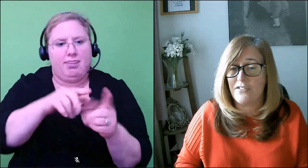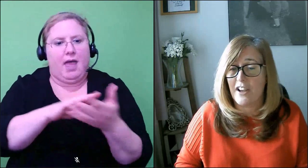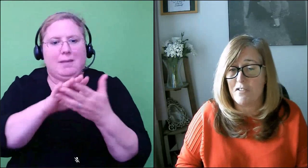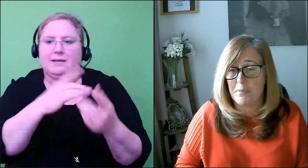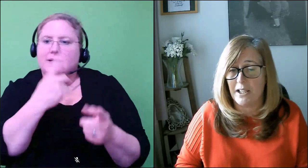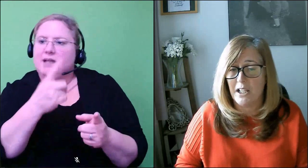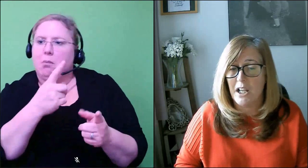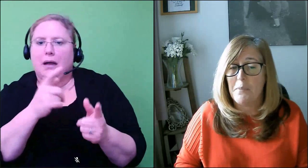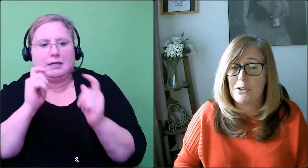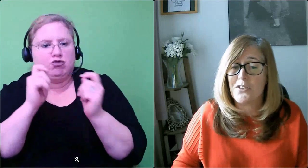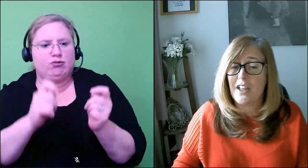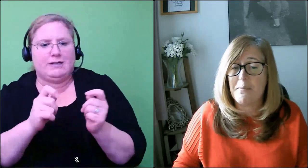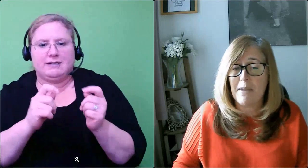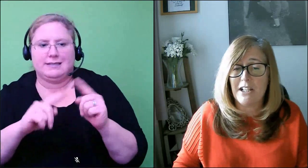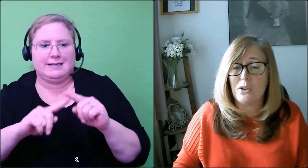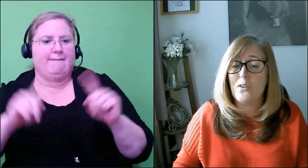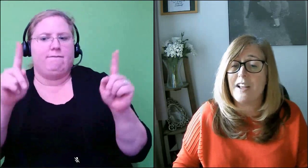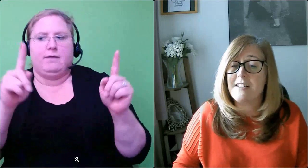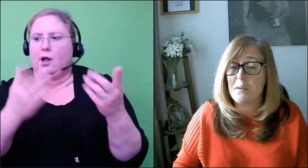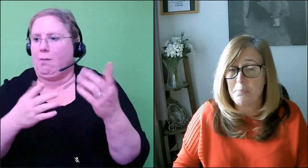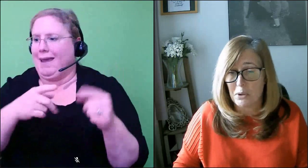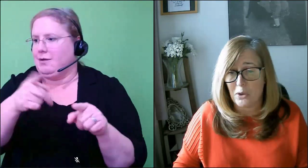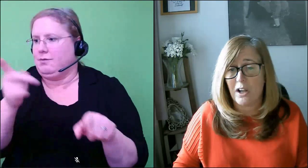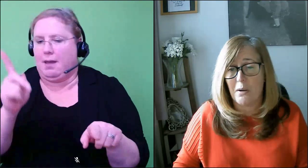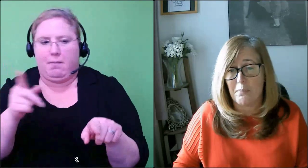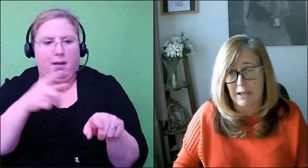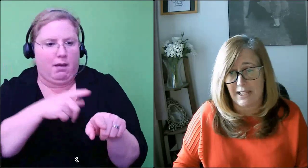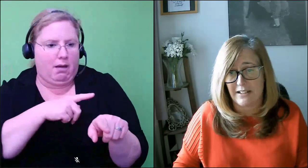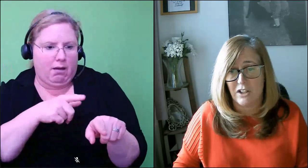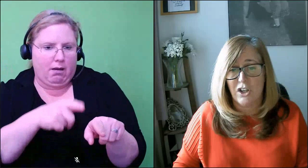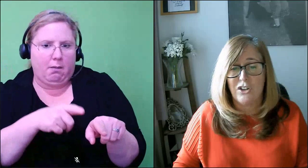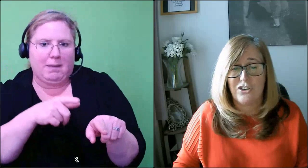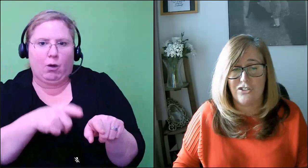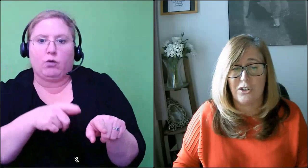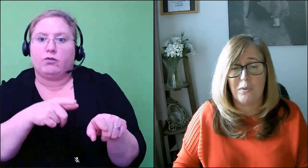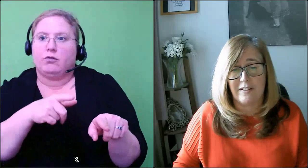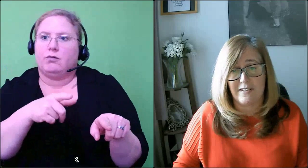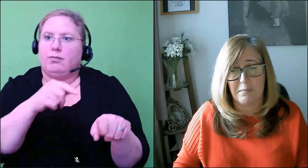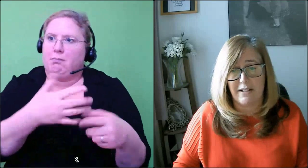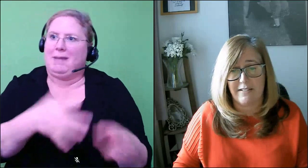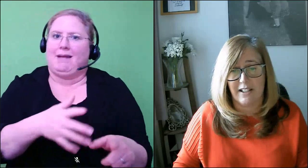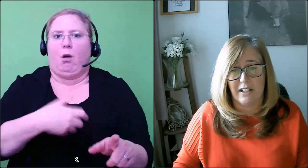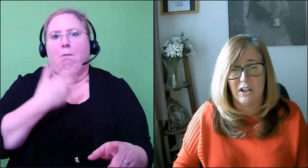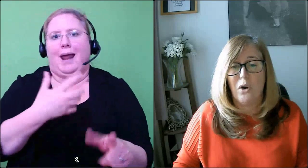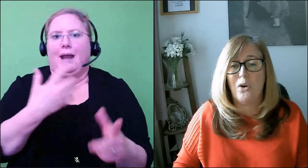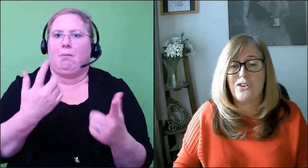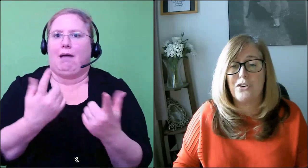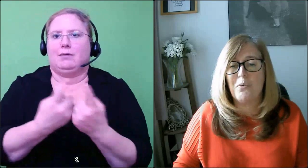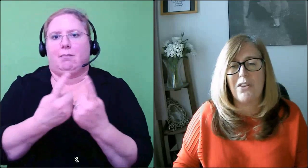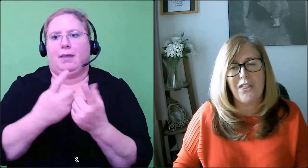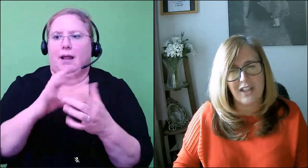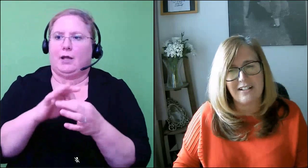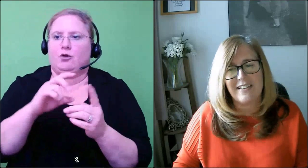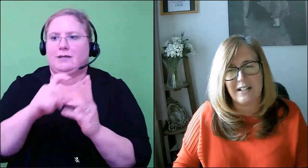because they made or they support a complaint to do with disability or someone thinks they